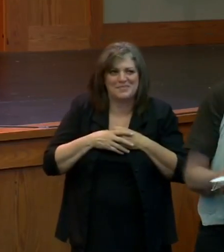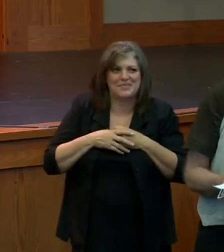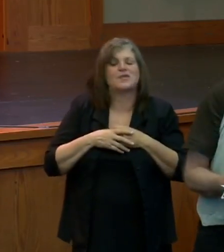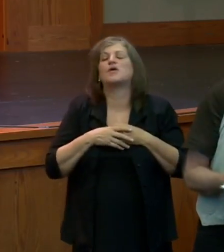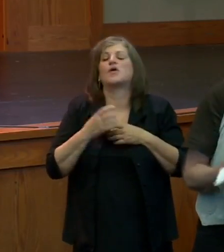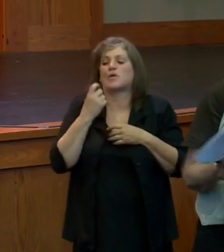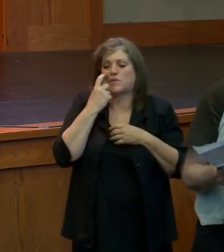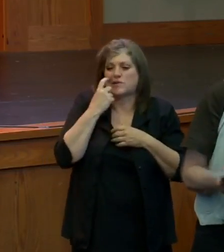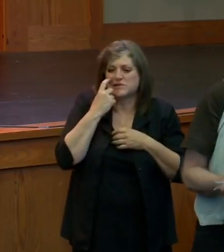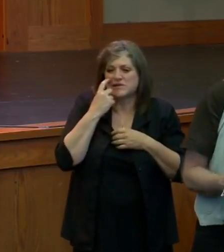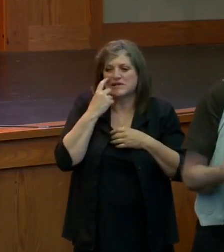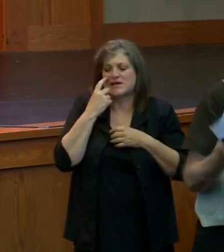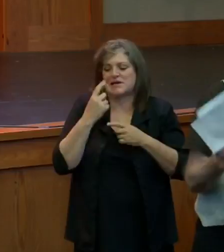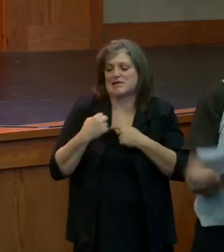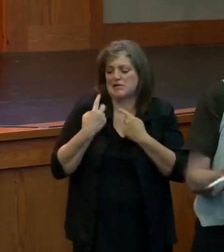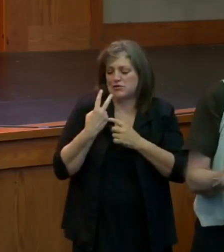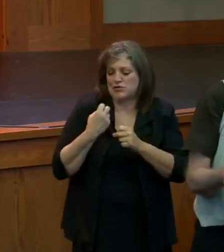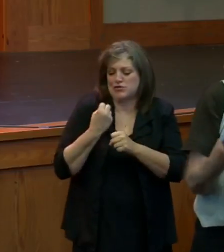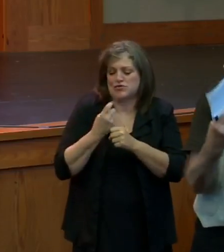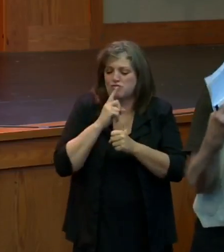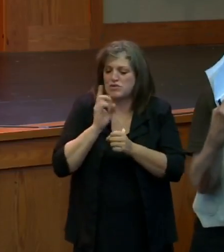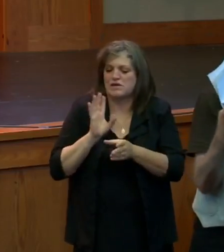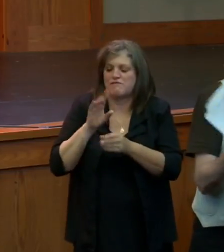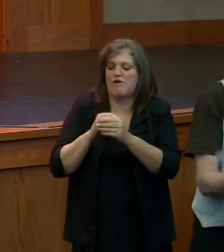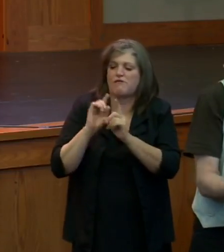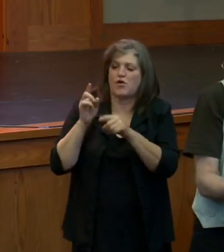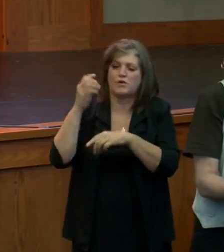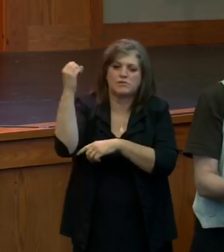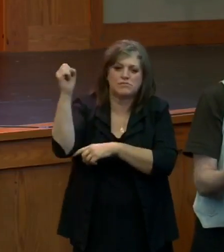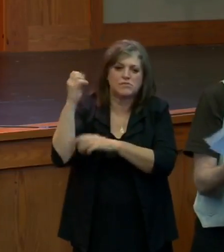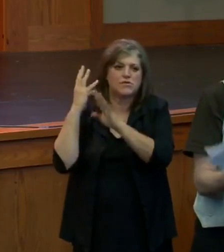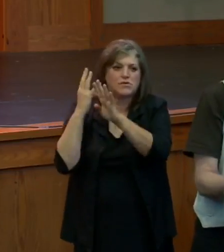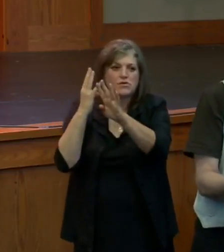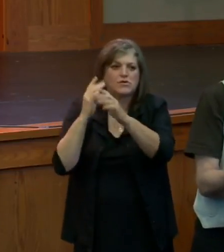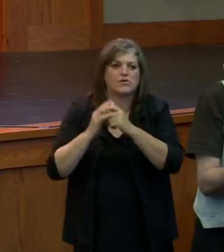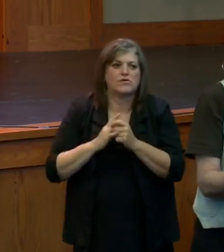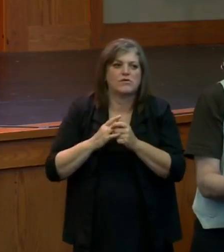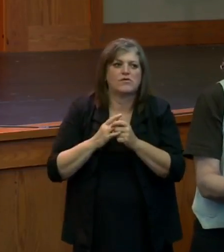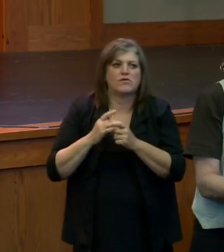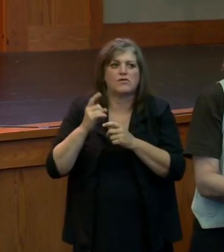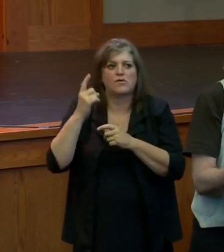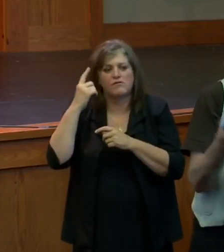RECENTLY IN THE LAST TWO YEARS I'VE BEEN INVOLVED IN GOING TO EIGHT OR TEN DEMONSTRATIONS OF BLACK LIVES MATTER.